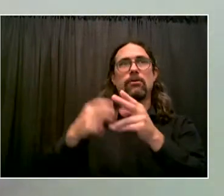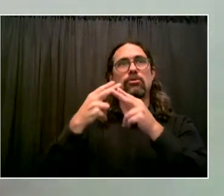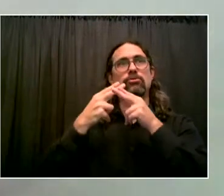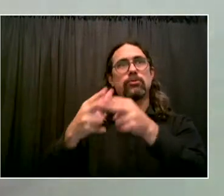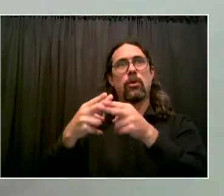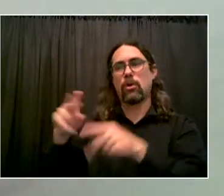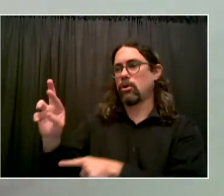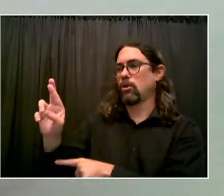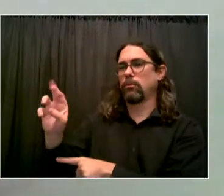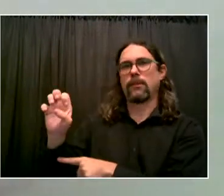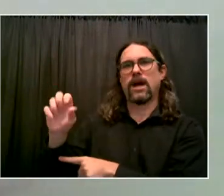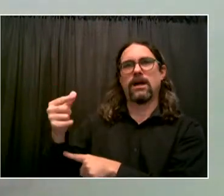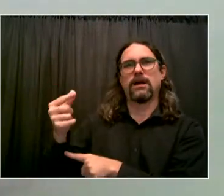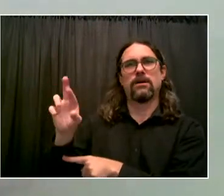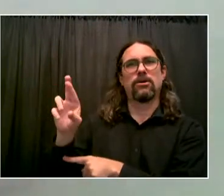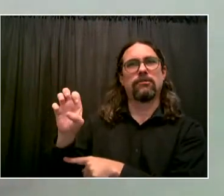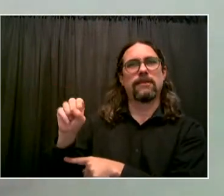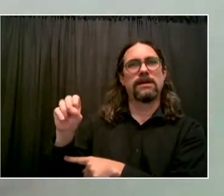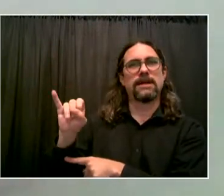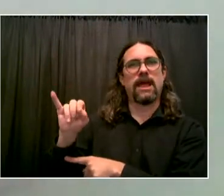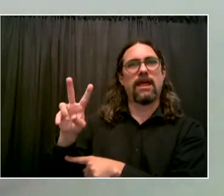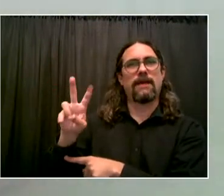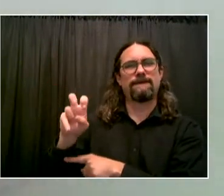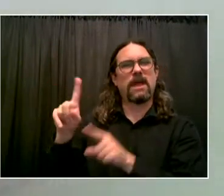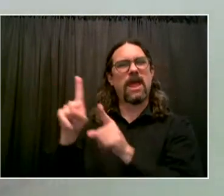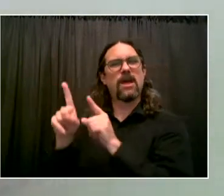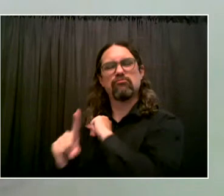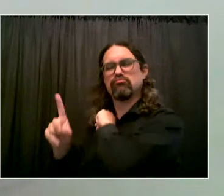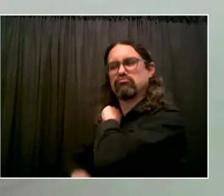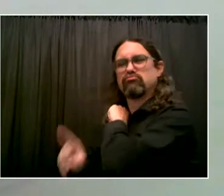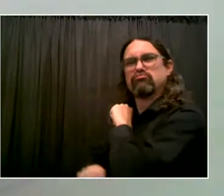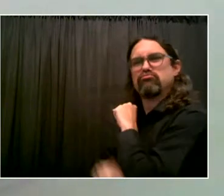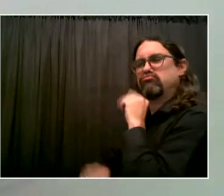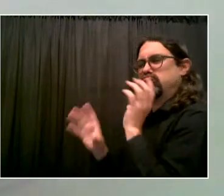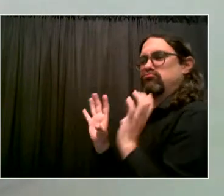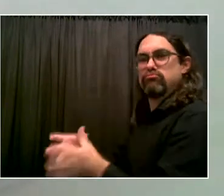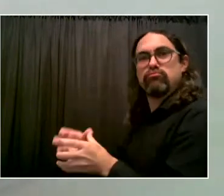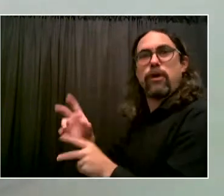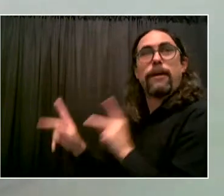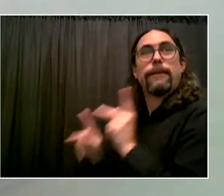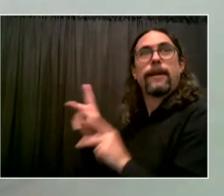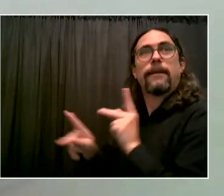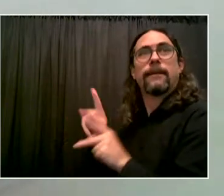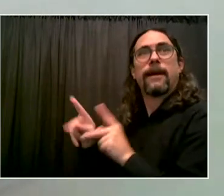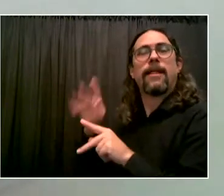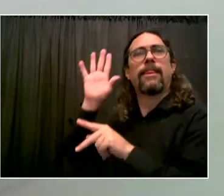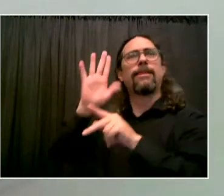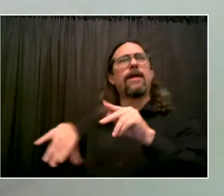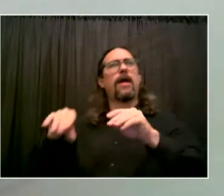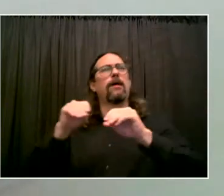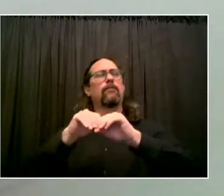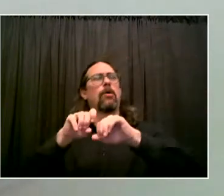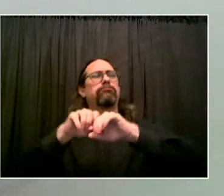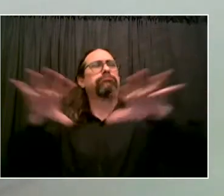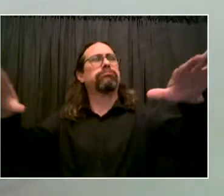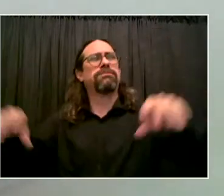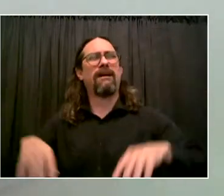COMMUNITY SERVICES IDEA, OTHERS HAVE BEEN ABLE TO DEBUNK THE THEORY ONLY 2% OF THE CITY'S